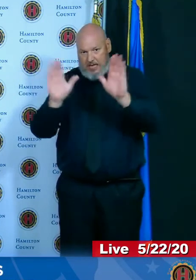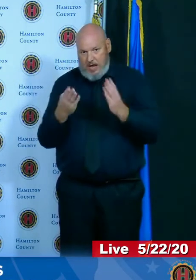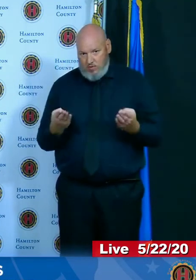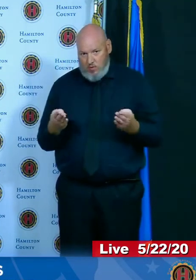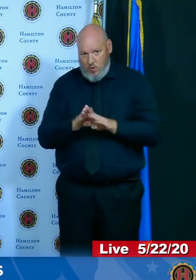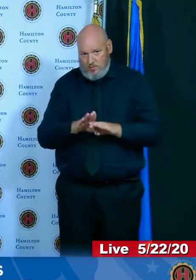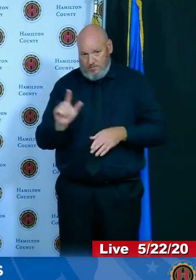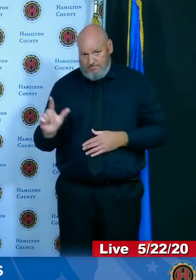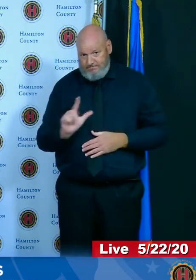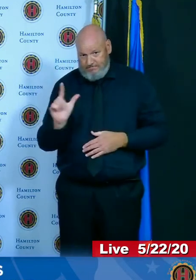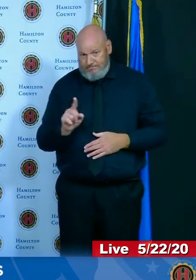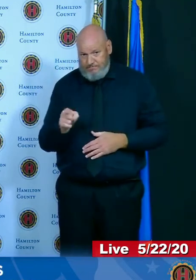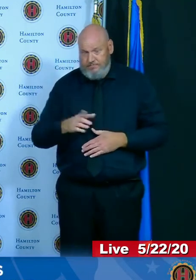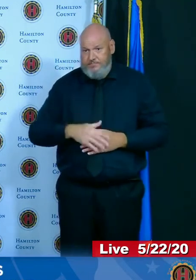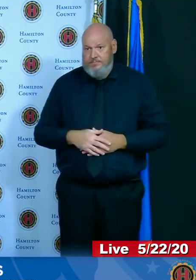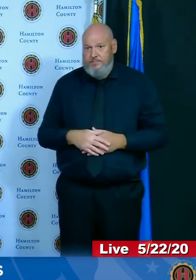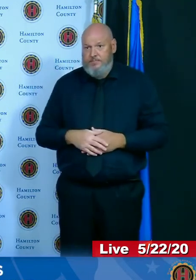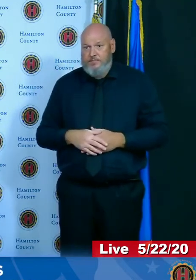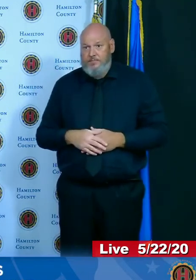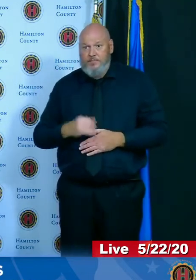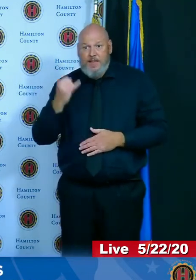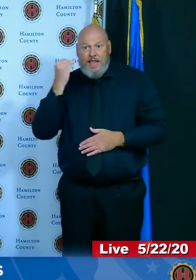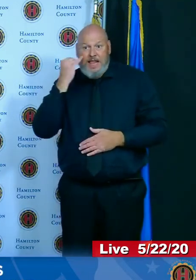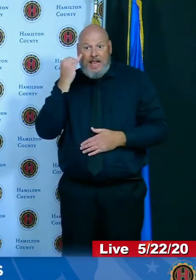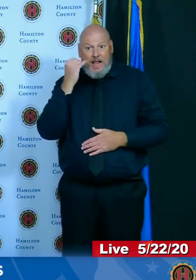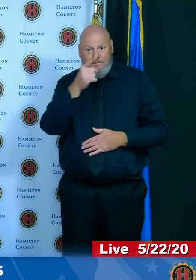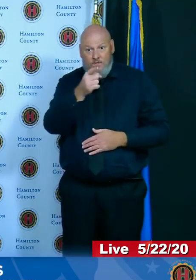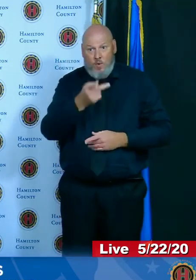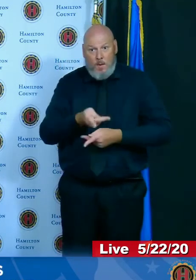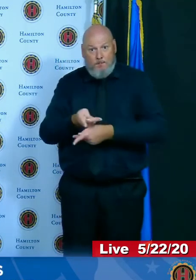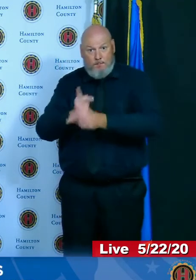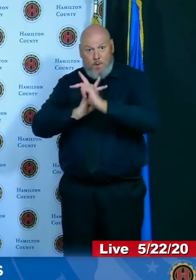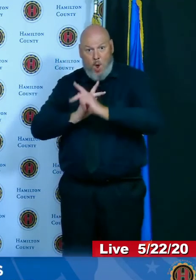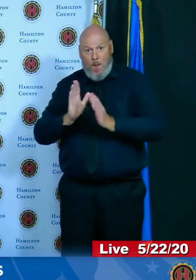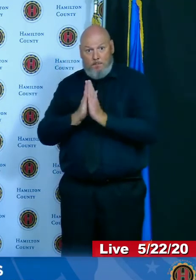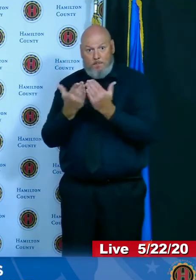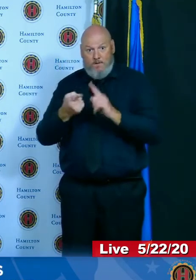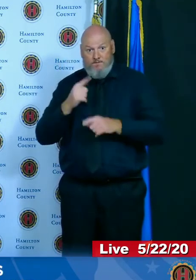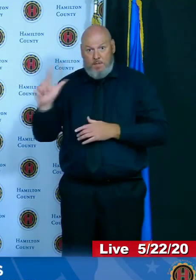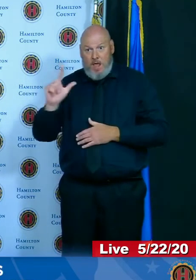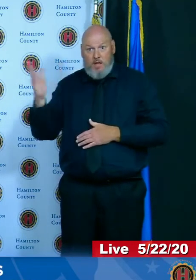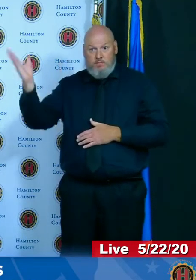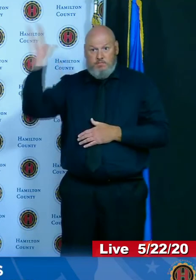they have automatically extended the due dates so you will not incur any late